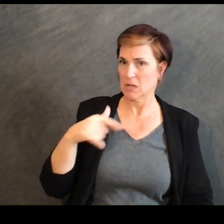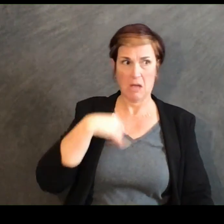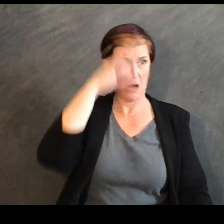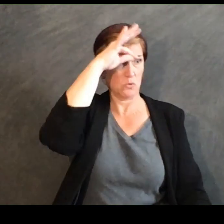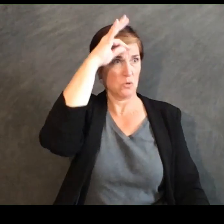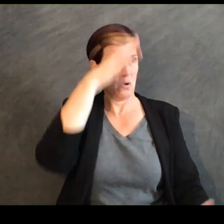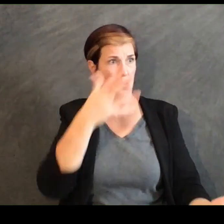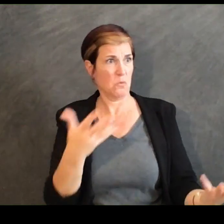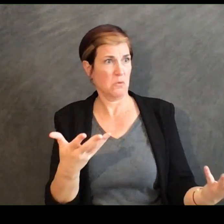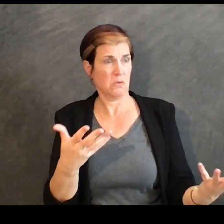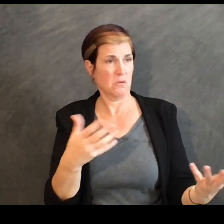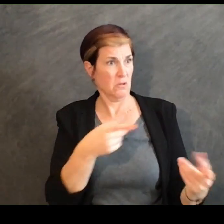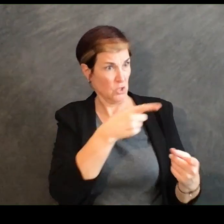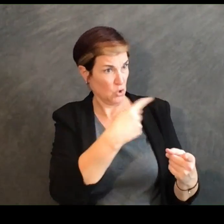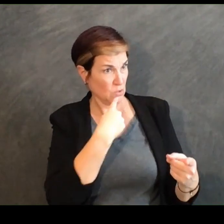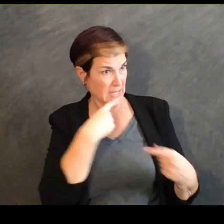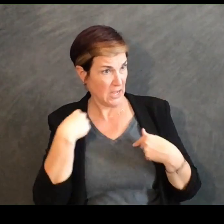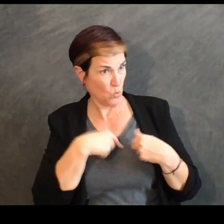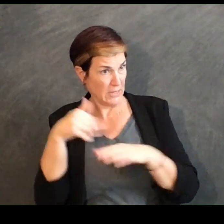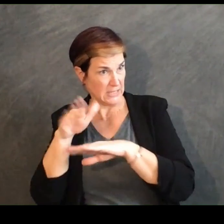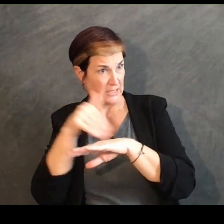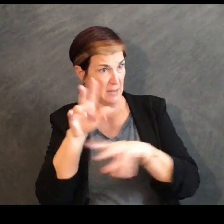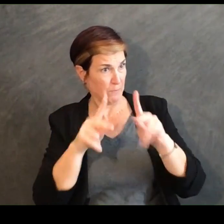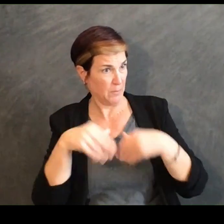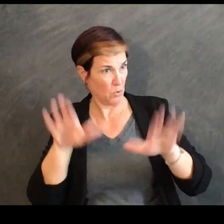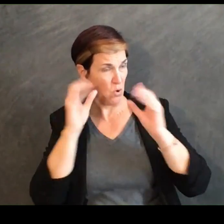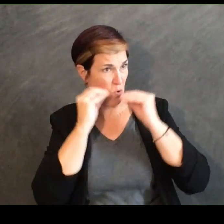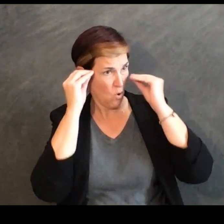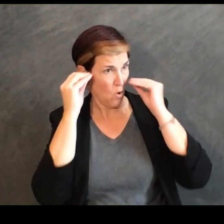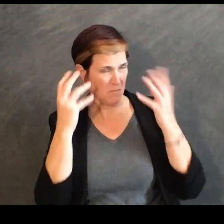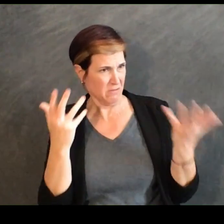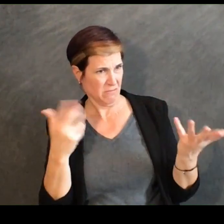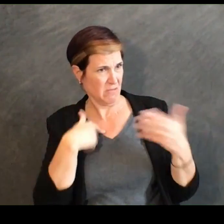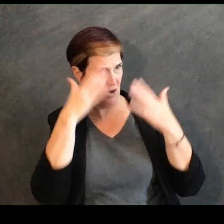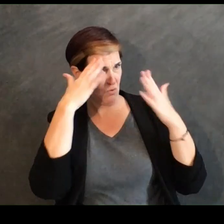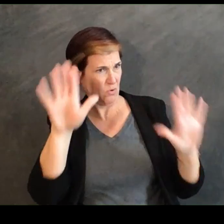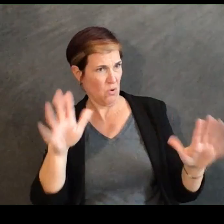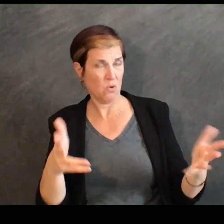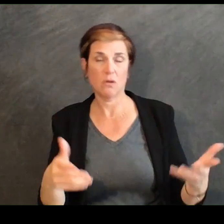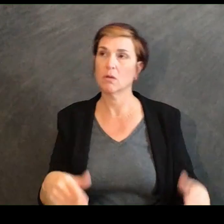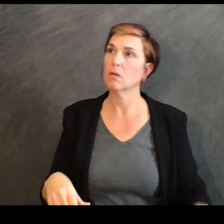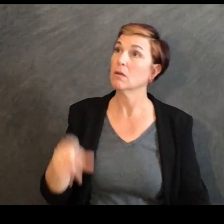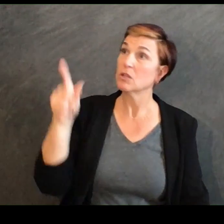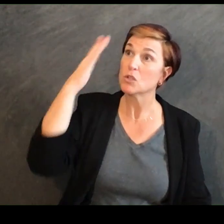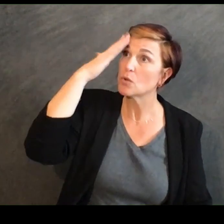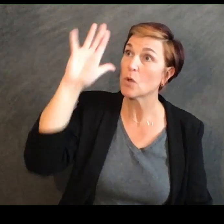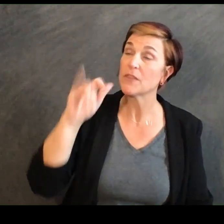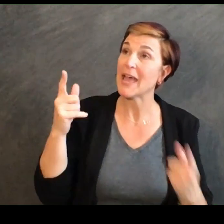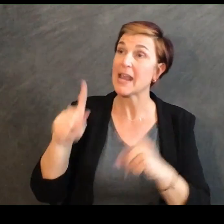say you say we did that I don't know anything astray ssin perhaps they do